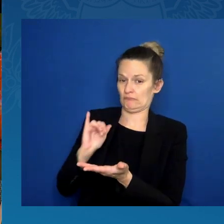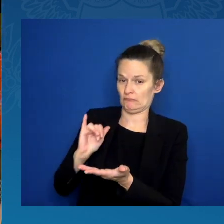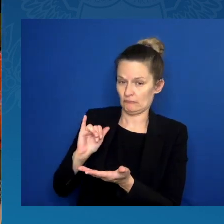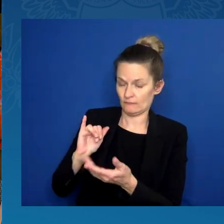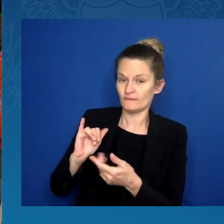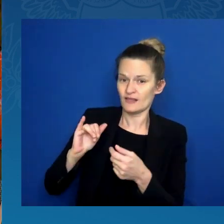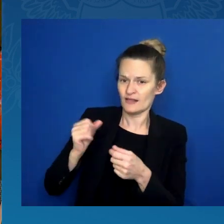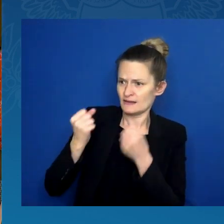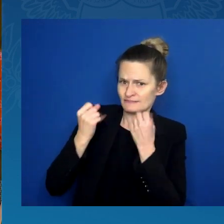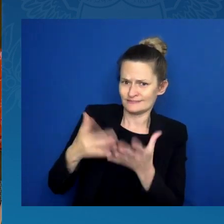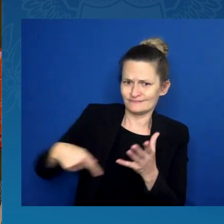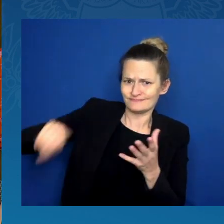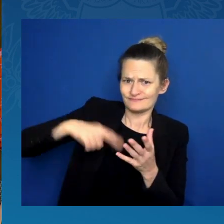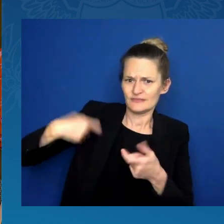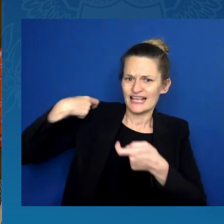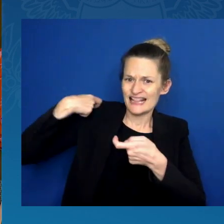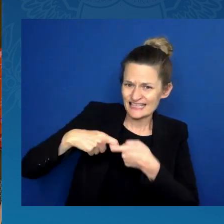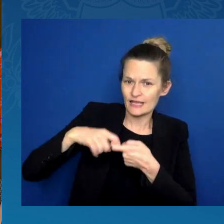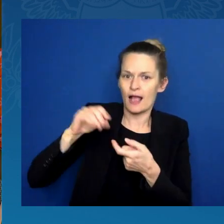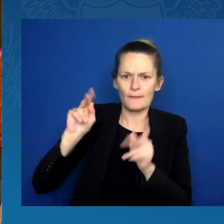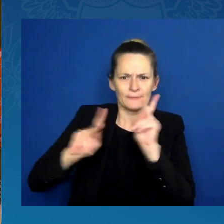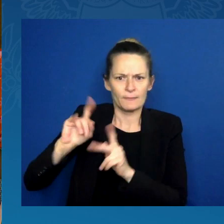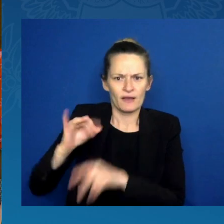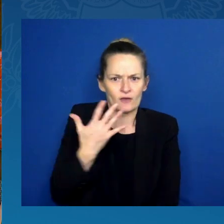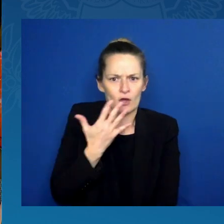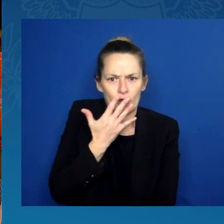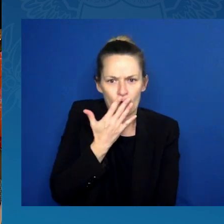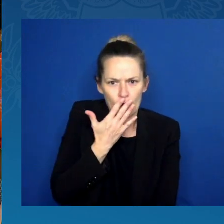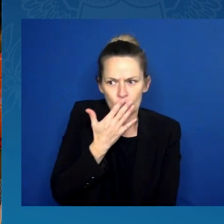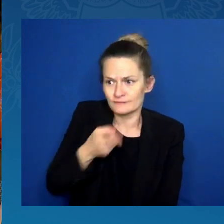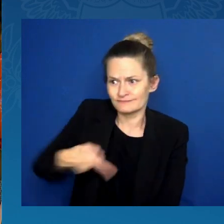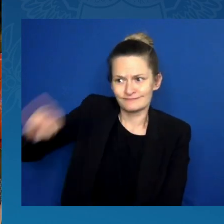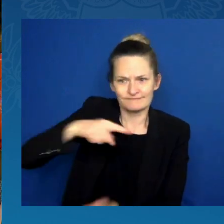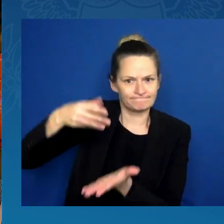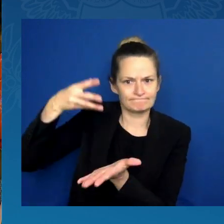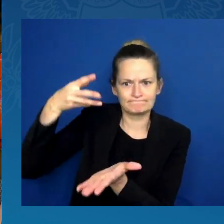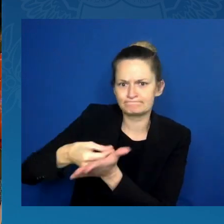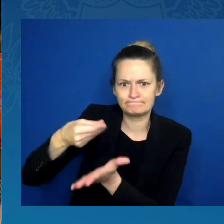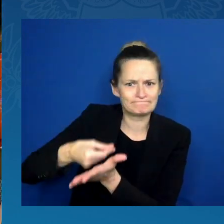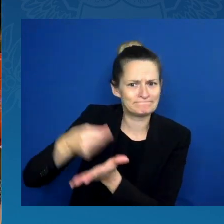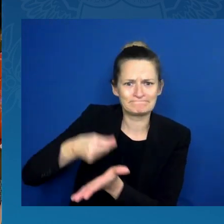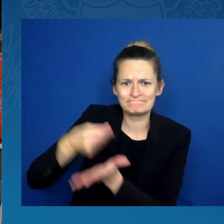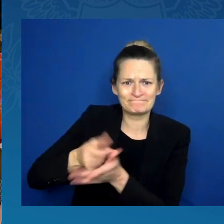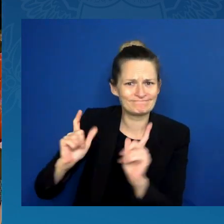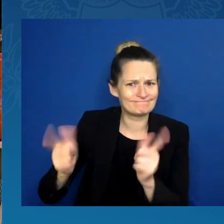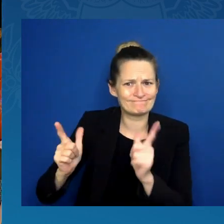are citing the lack of funding for travel, the fear of criminalization and deportation